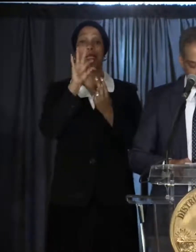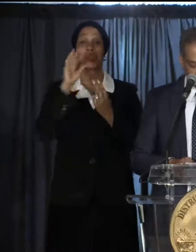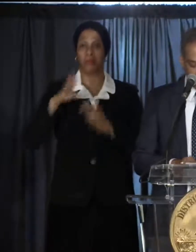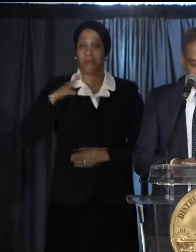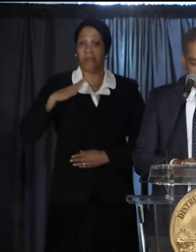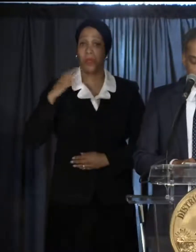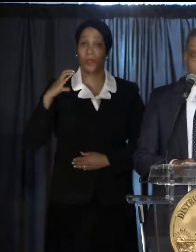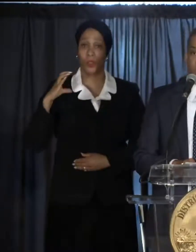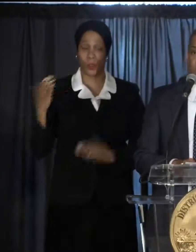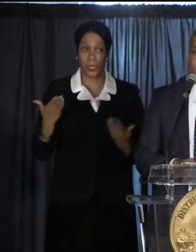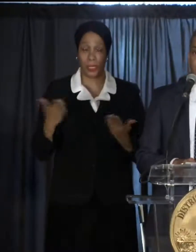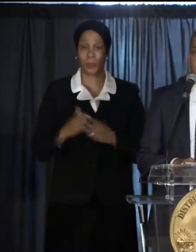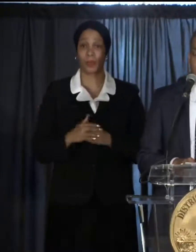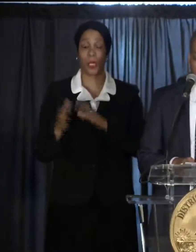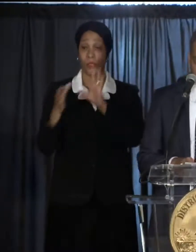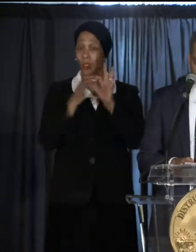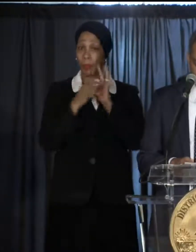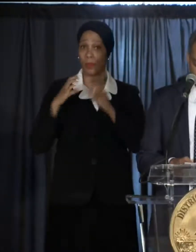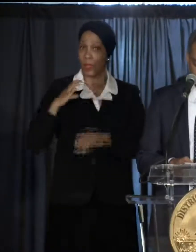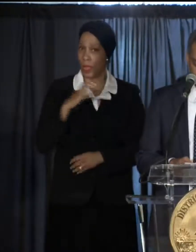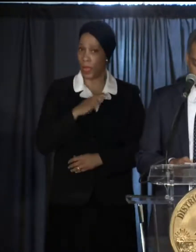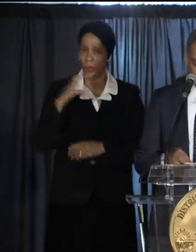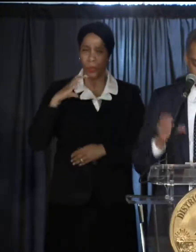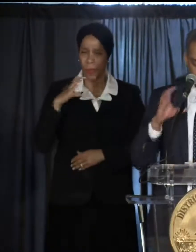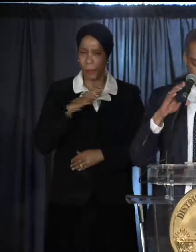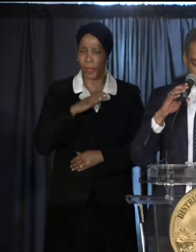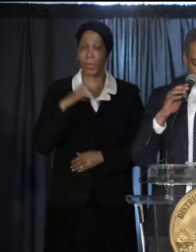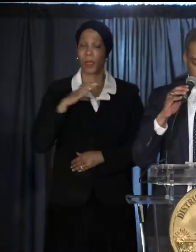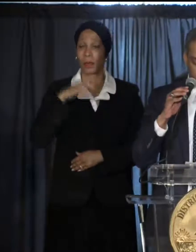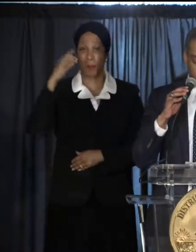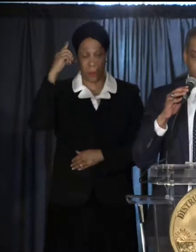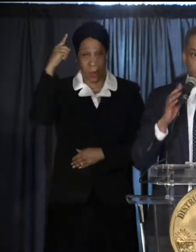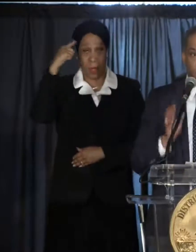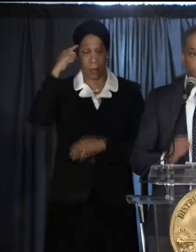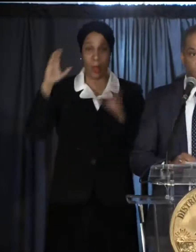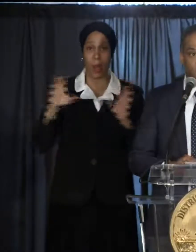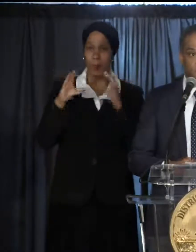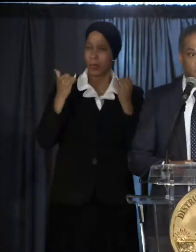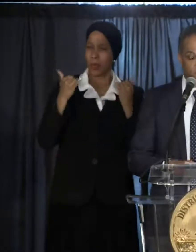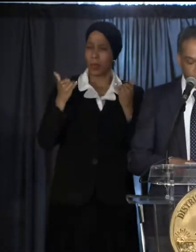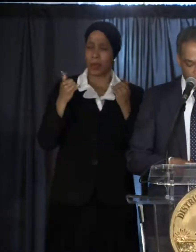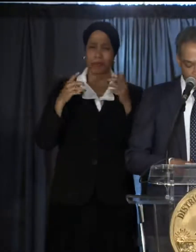PRESENT. AS CHAIRMAN OF THE COUNCIL'S COMMITTEE ON GOVERNMENT OPERATIONS WHICH NOW OVERSEES